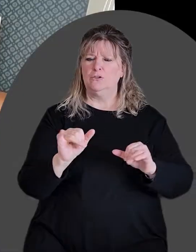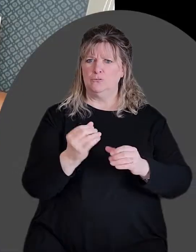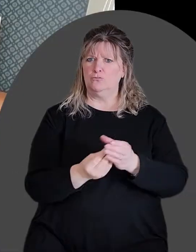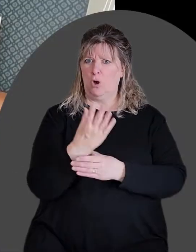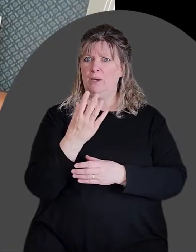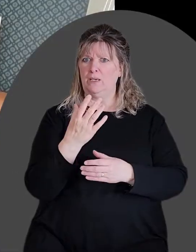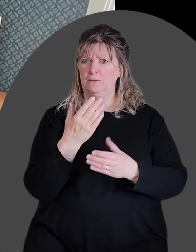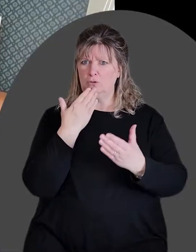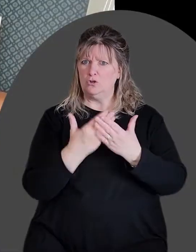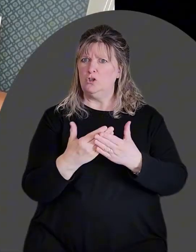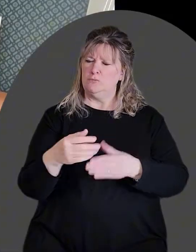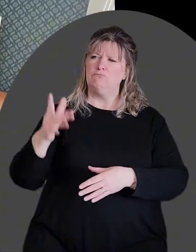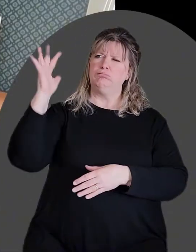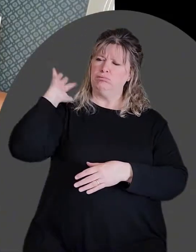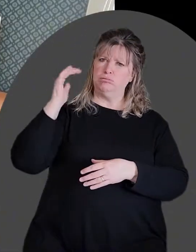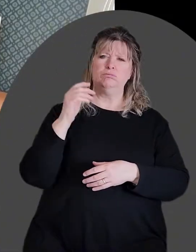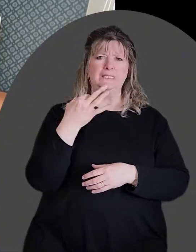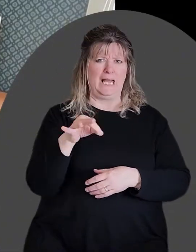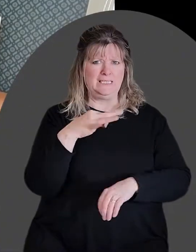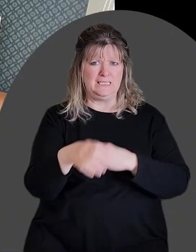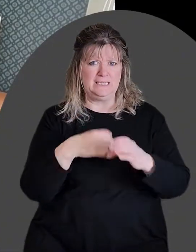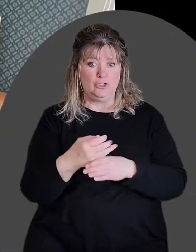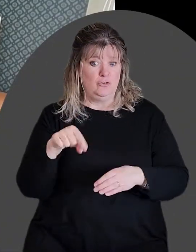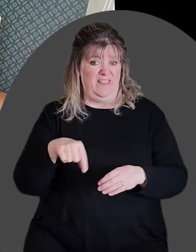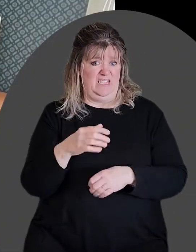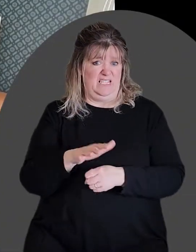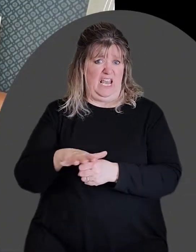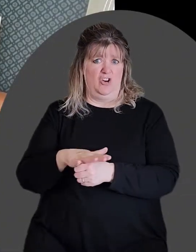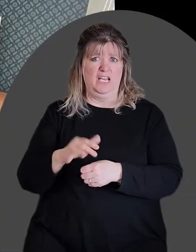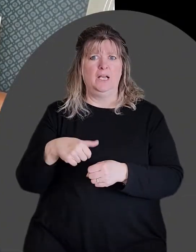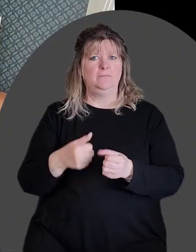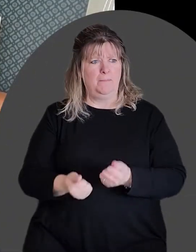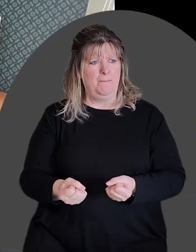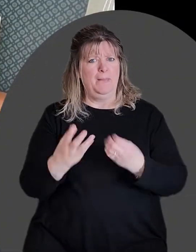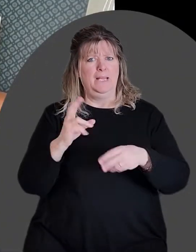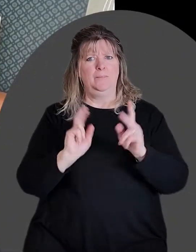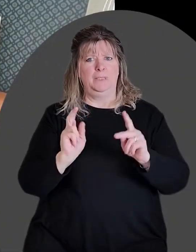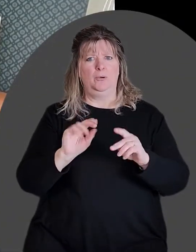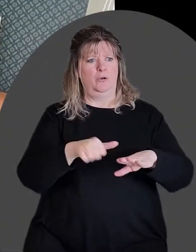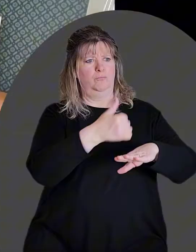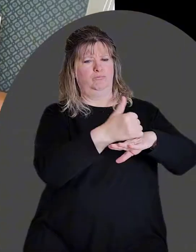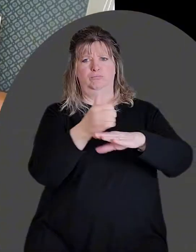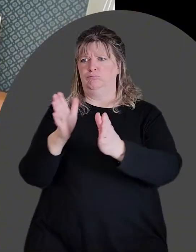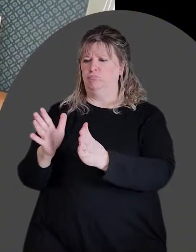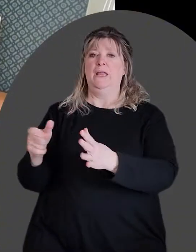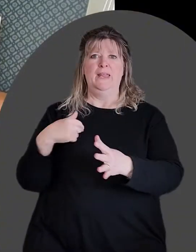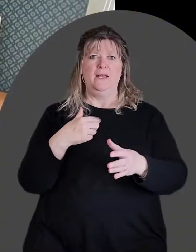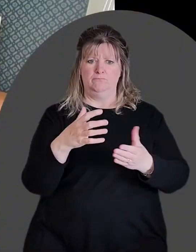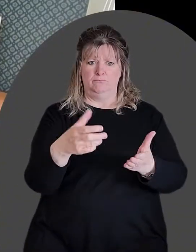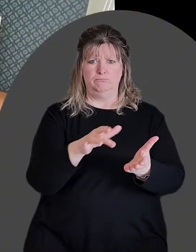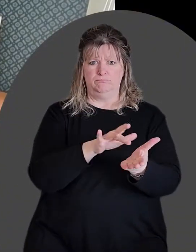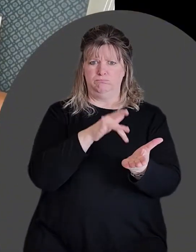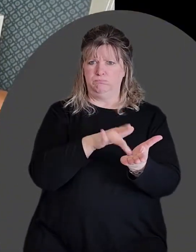back in the 19th century in this area and that many of the settlers took advantage of those black walnut trees